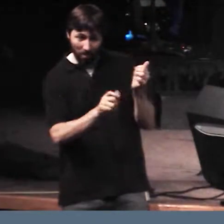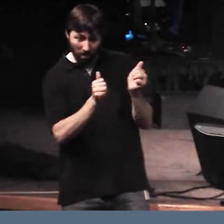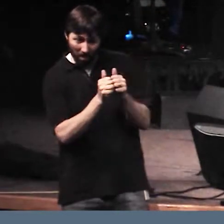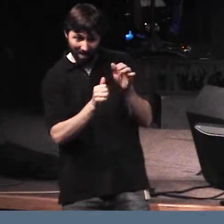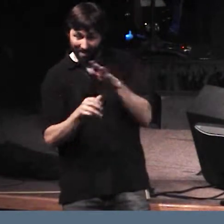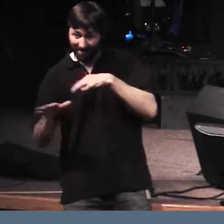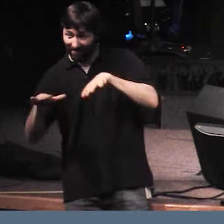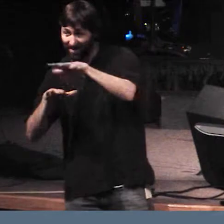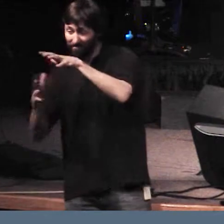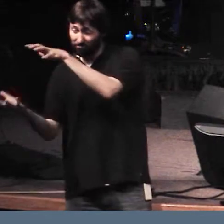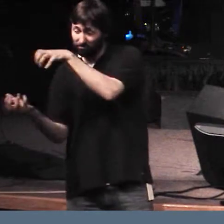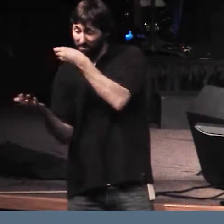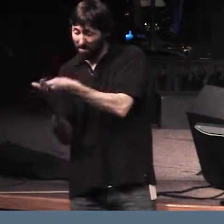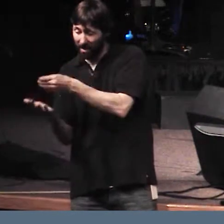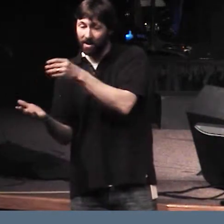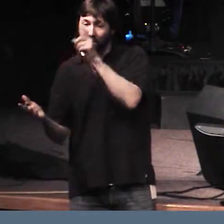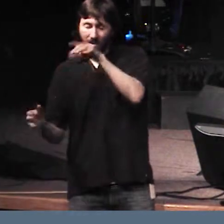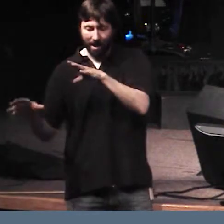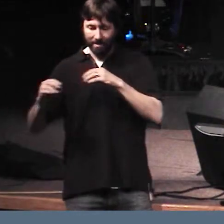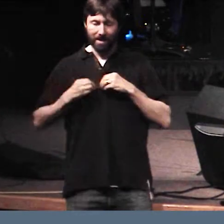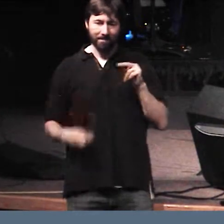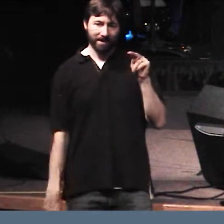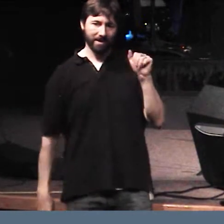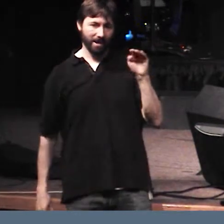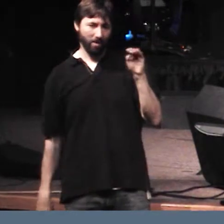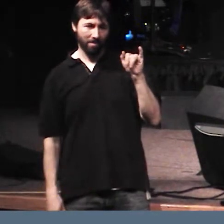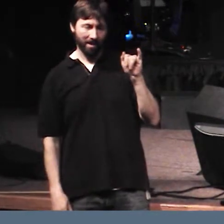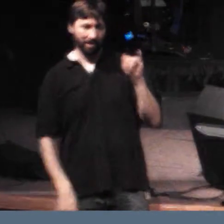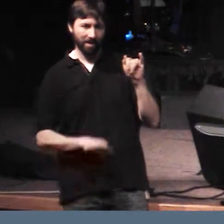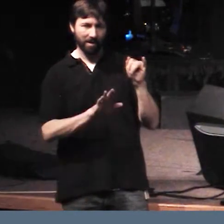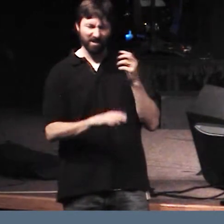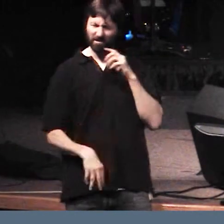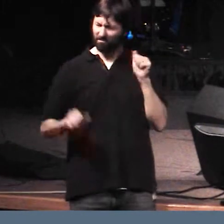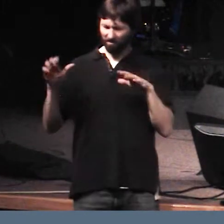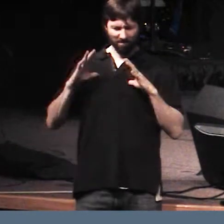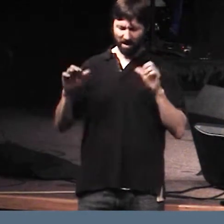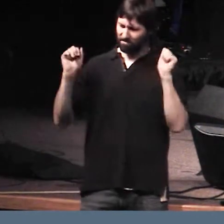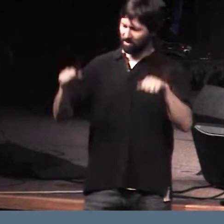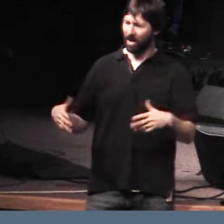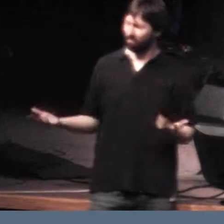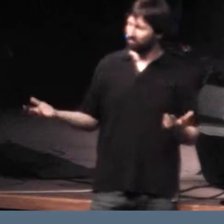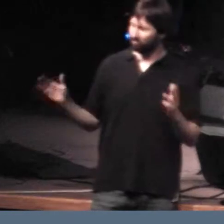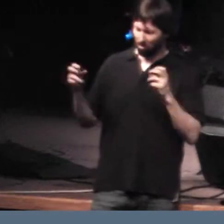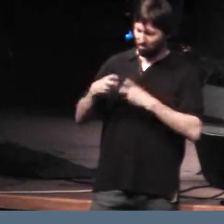comes responsibilities you need to take care of Naomi - of course i need to take care of Naomi